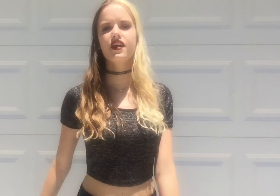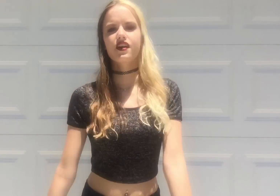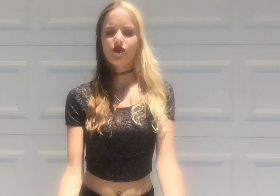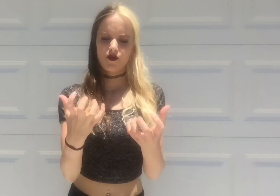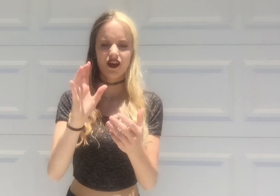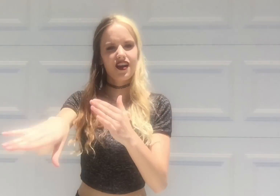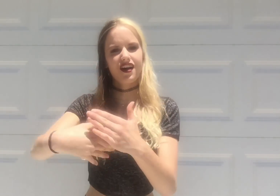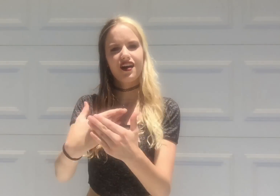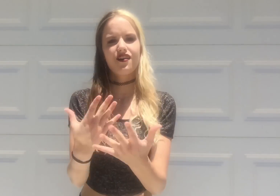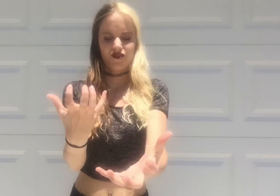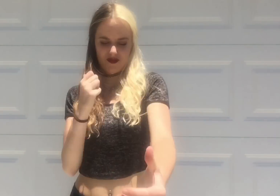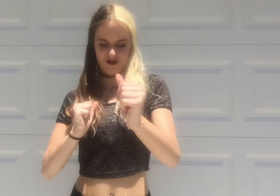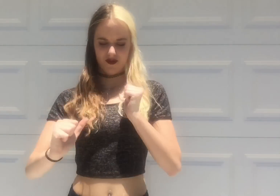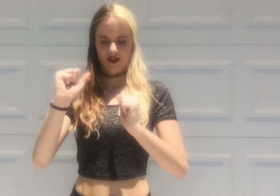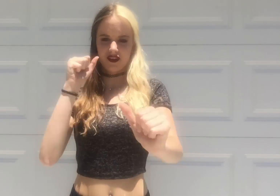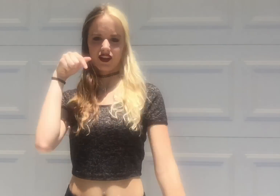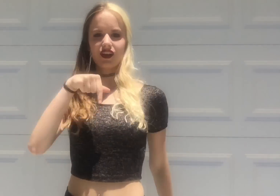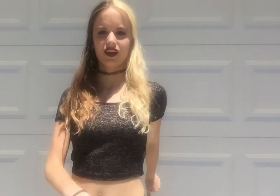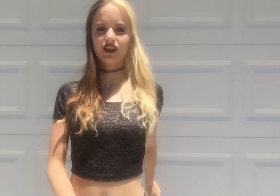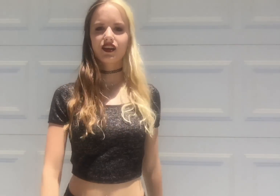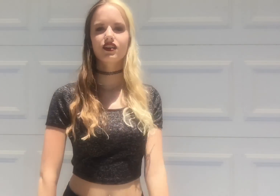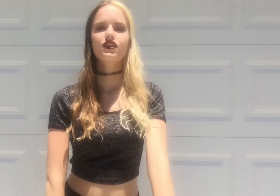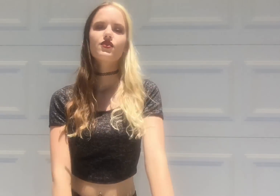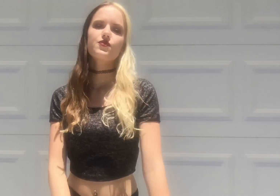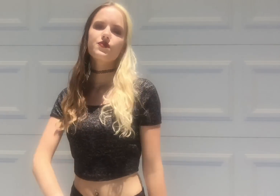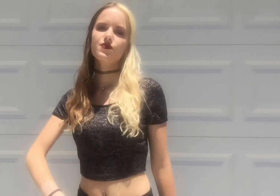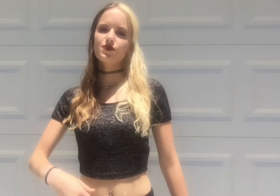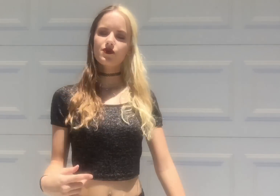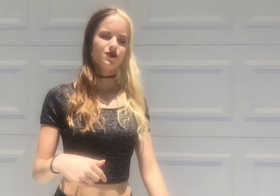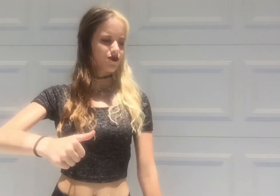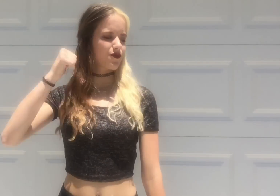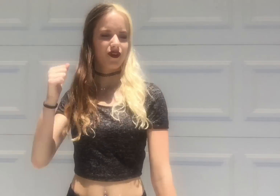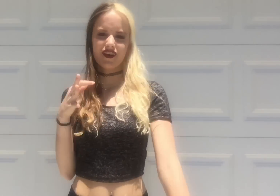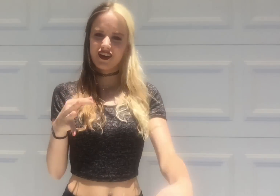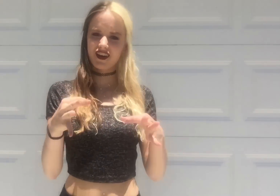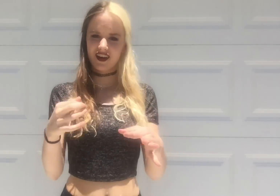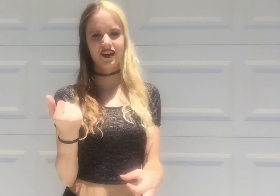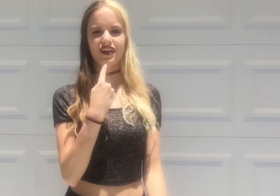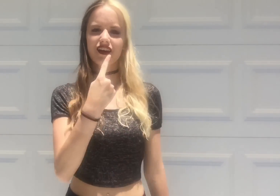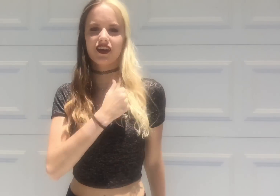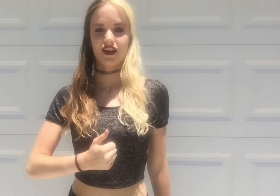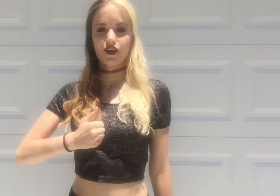We want it all, we wanna play this part I won't explain or say I'm sorry